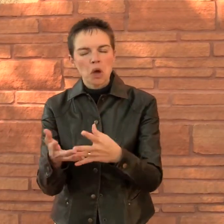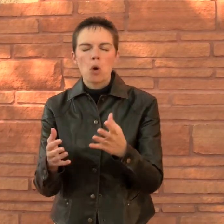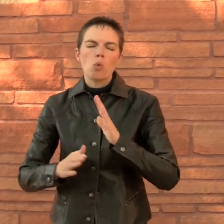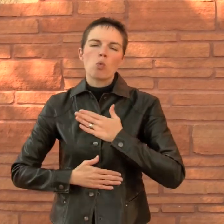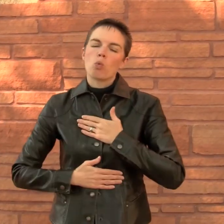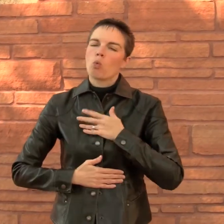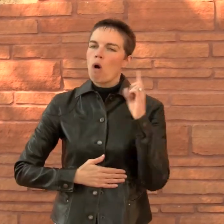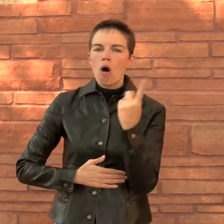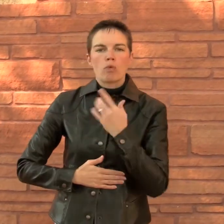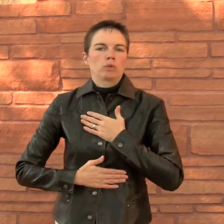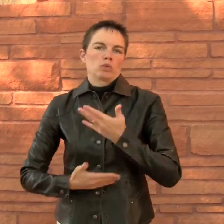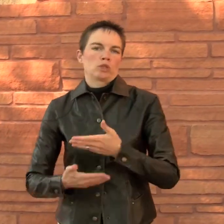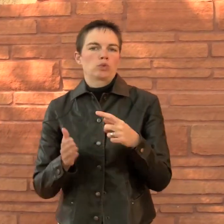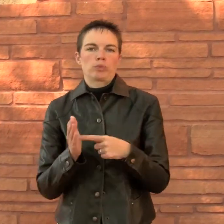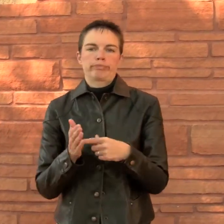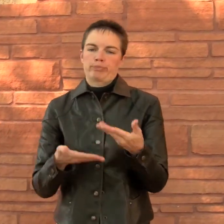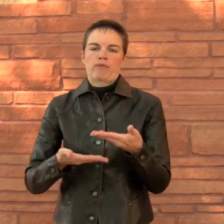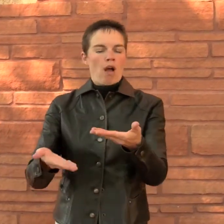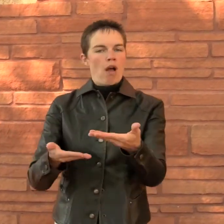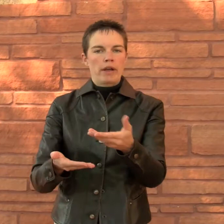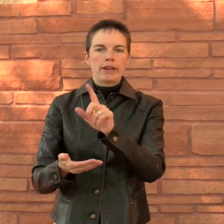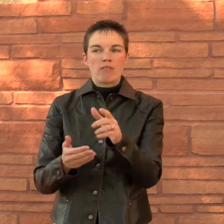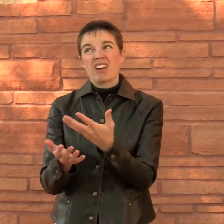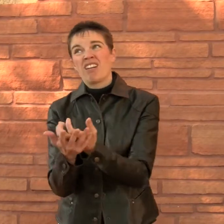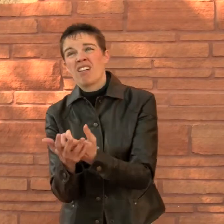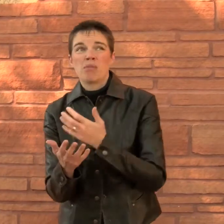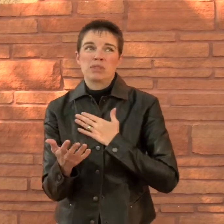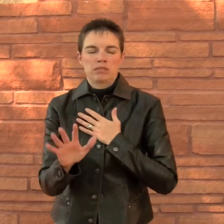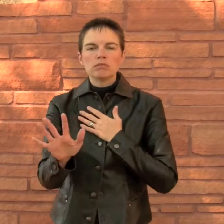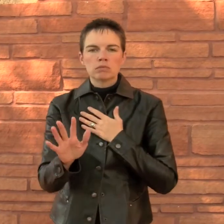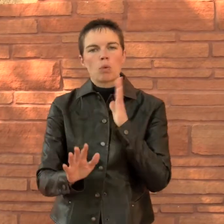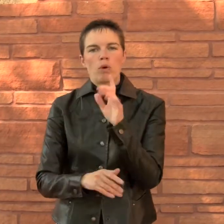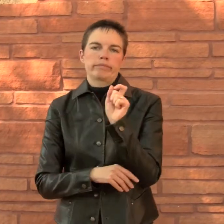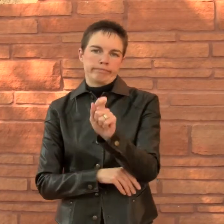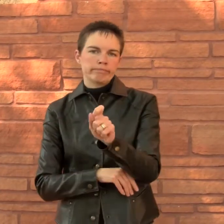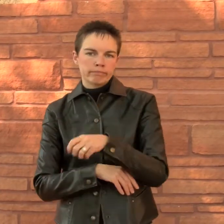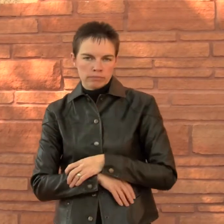We are always willing to provide interpretation. Unlike other businesses where you may have to plead and beg for interpretation services, at our office you can expect the service to simply be available upon request.